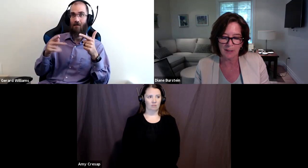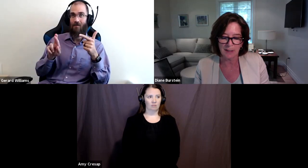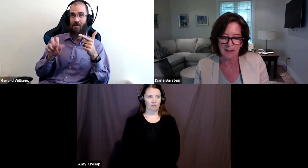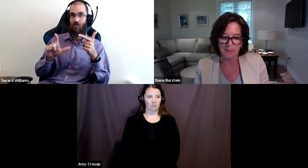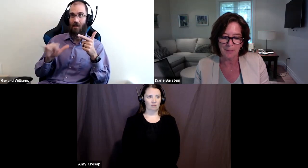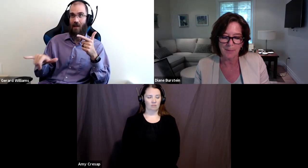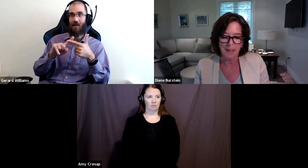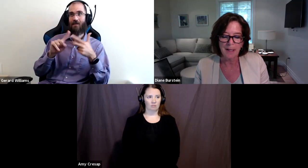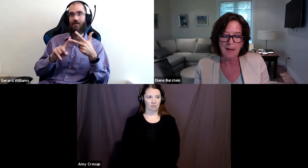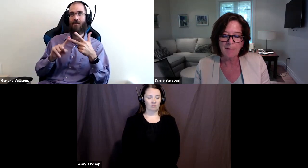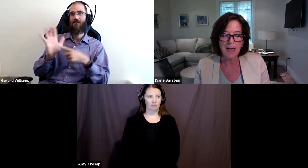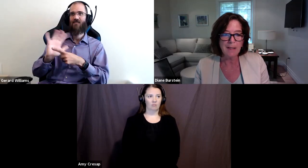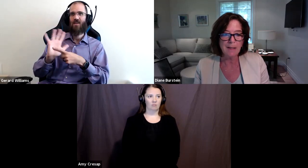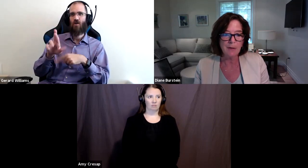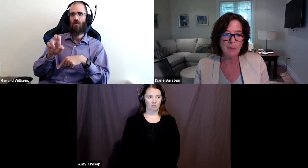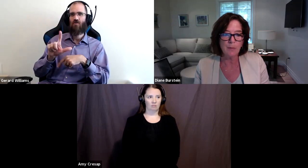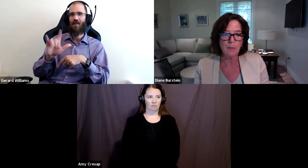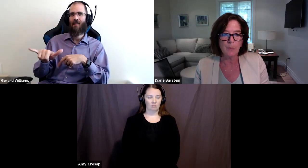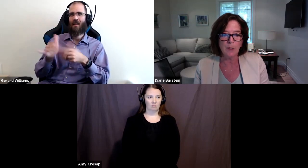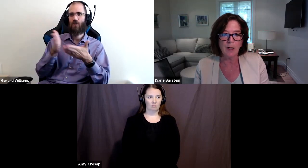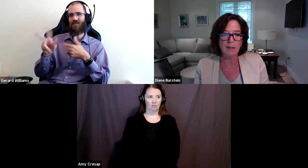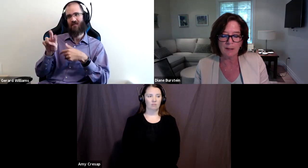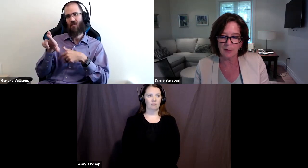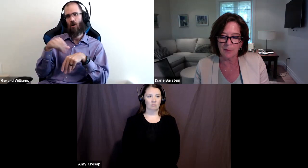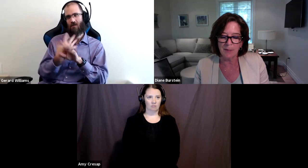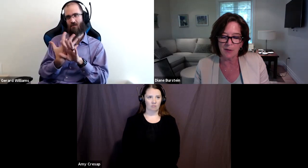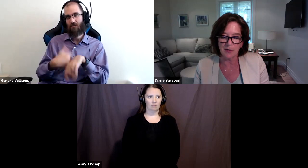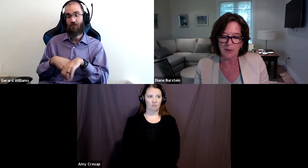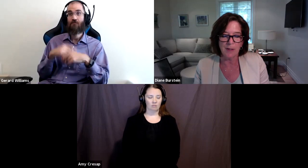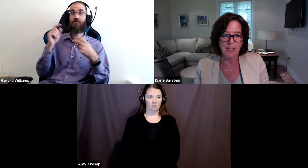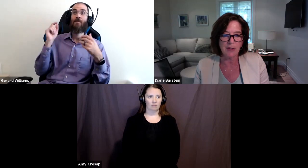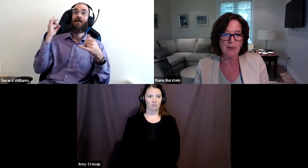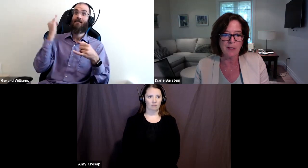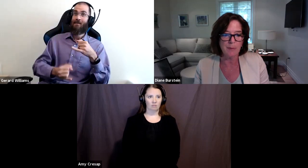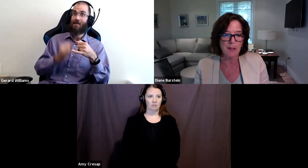services. Finally, we also administer the national deaf-blind